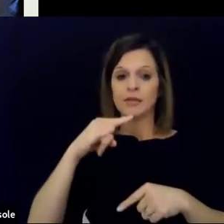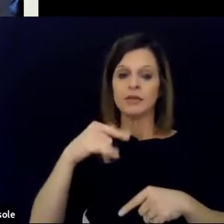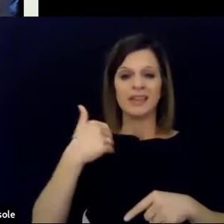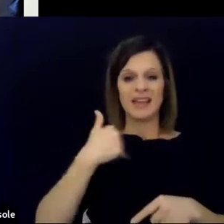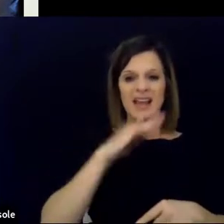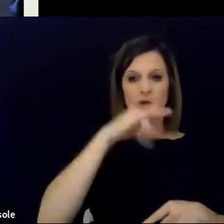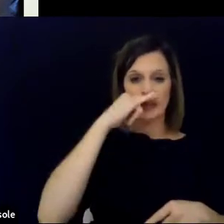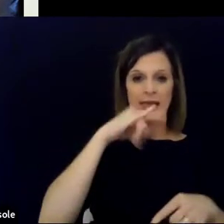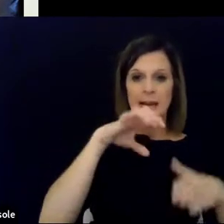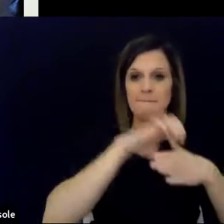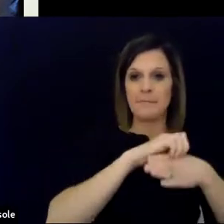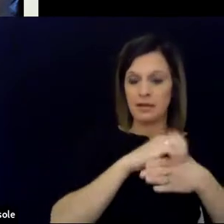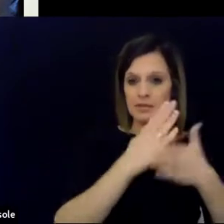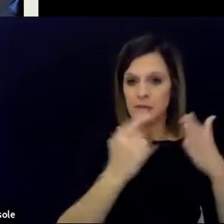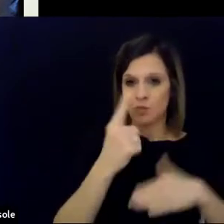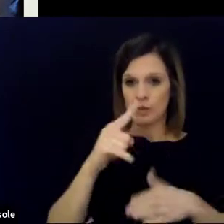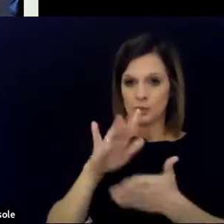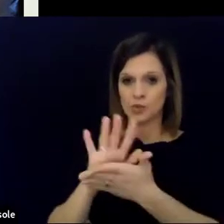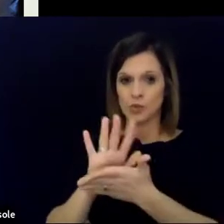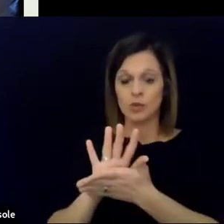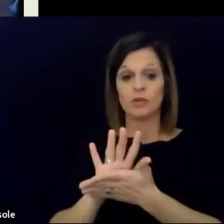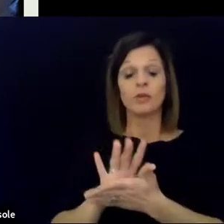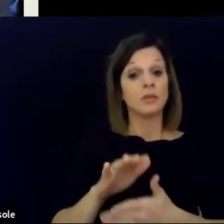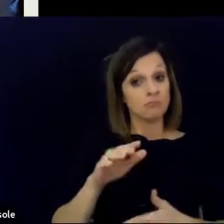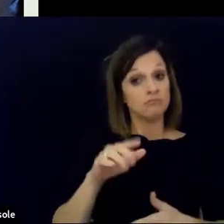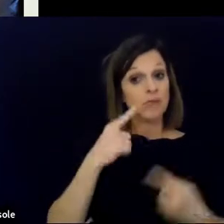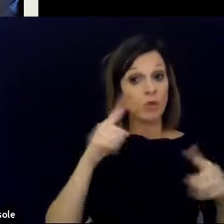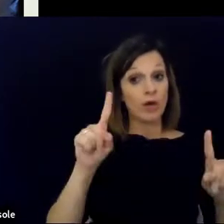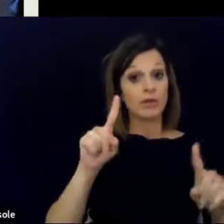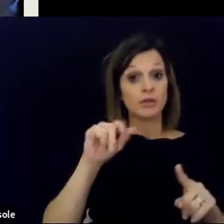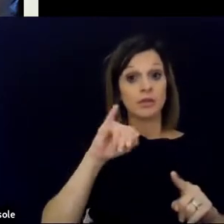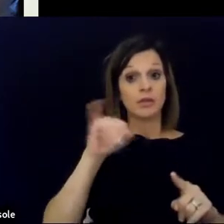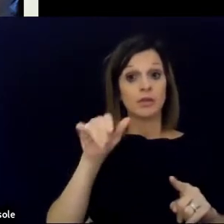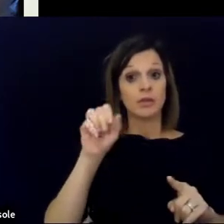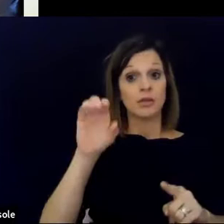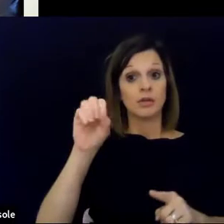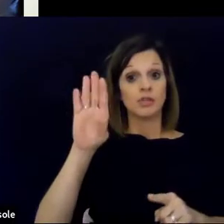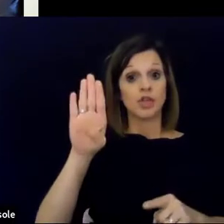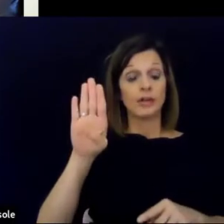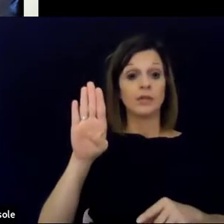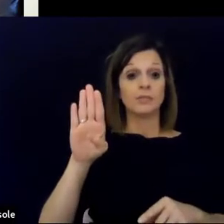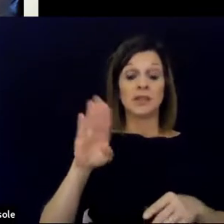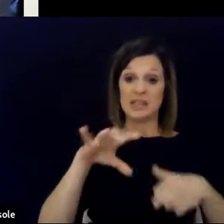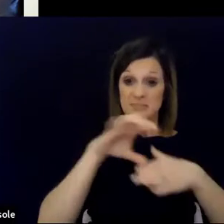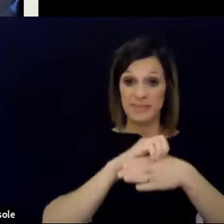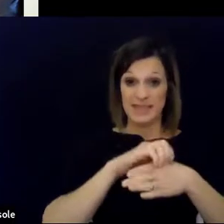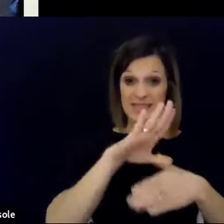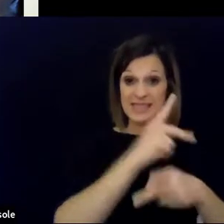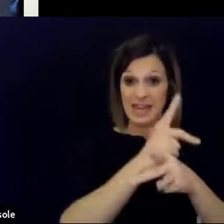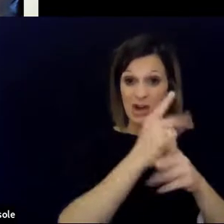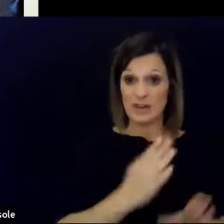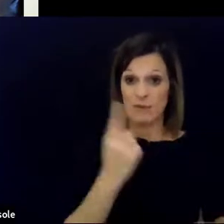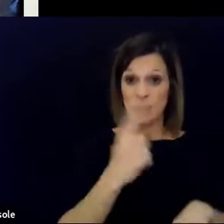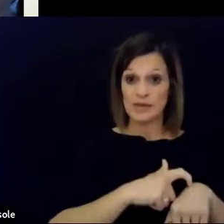that worked, Jacob did bite his caregiver once. And wow, we had a meeting the next day. So we could have set that up.